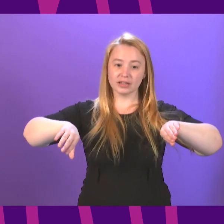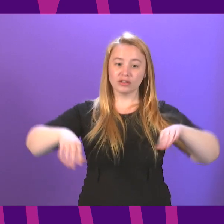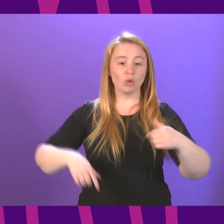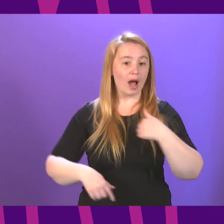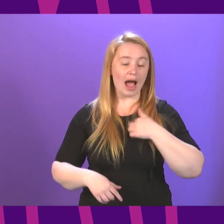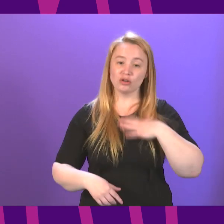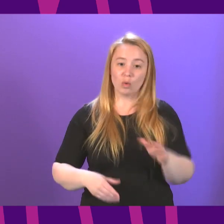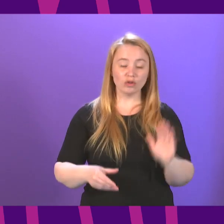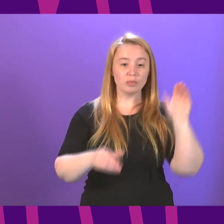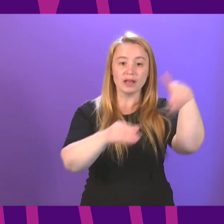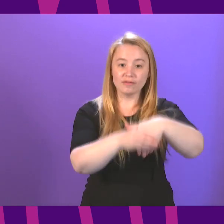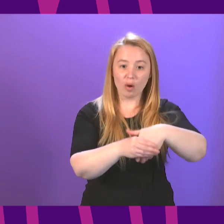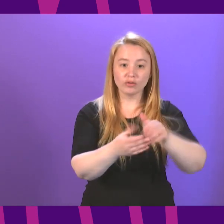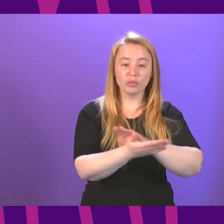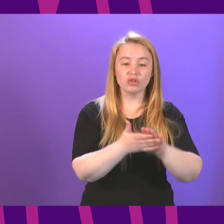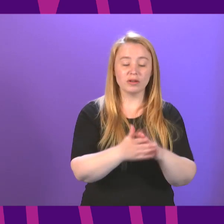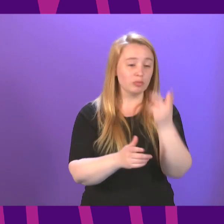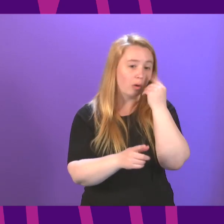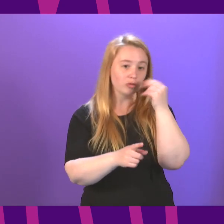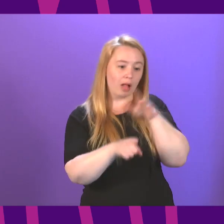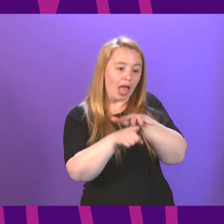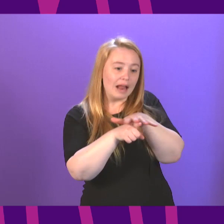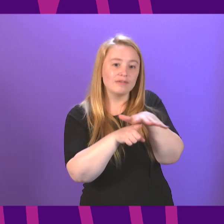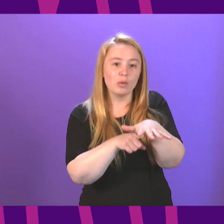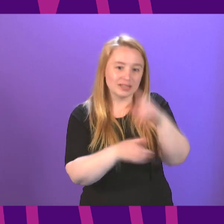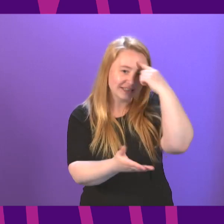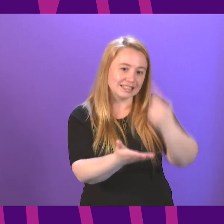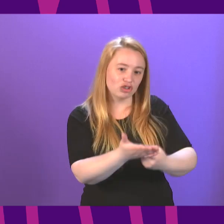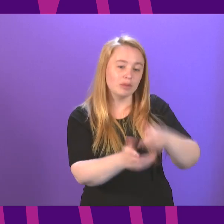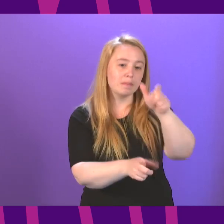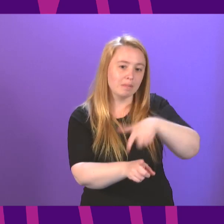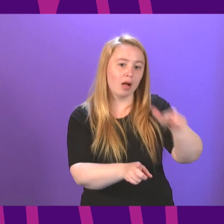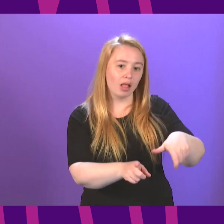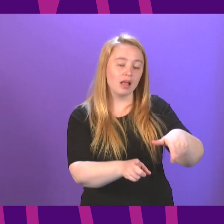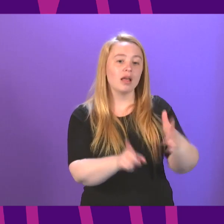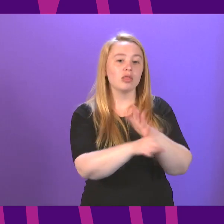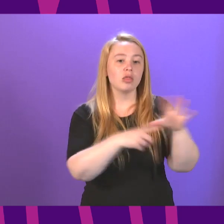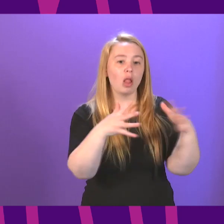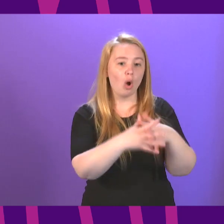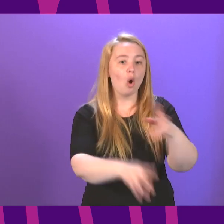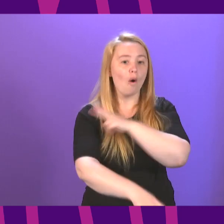seen to be putting undue influence on the law officers, whose decision that is. That said, I